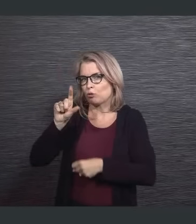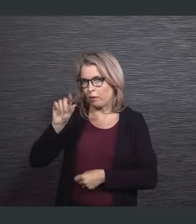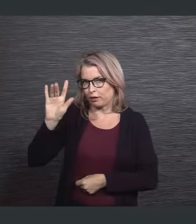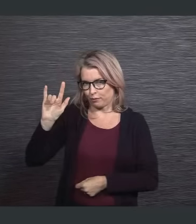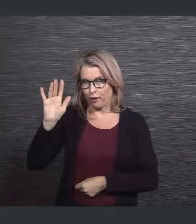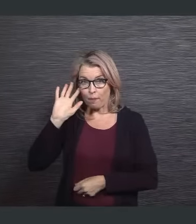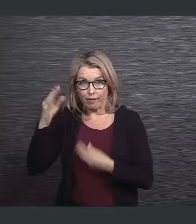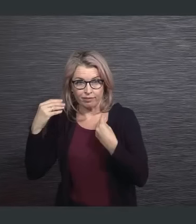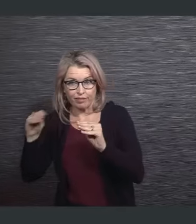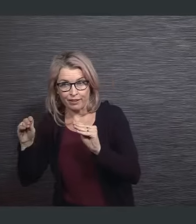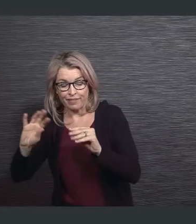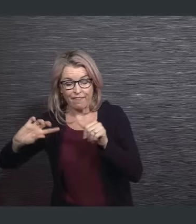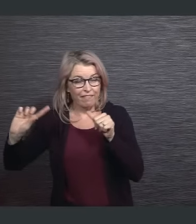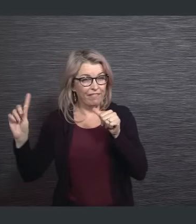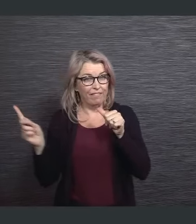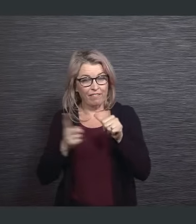The first shipment will be delivered